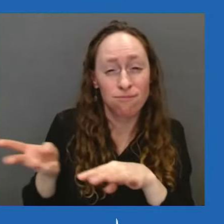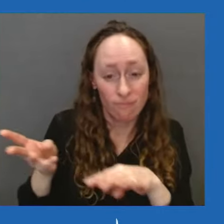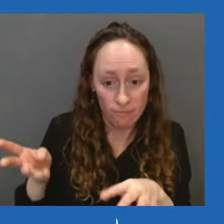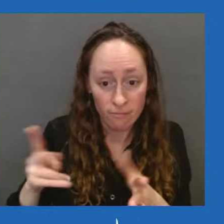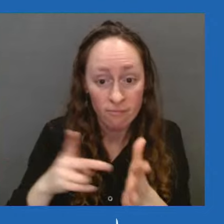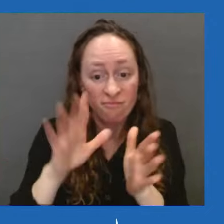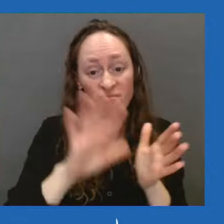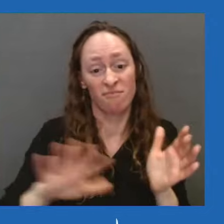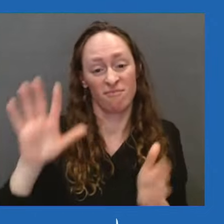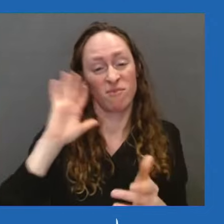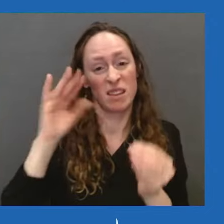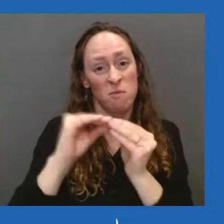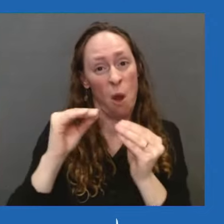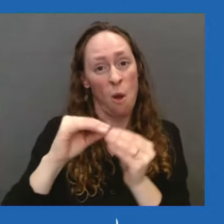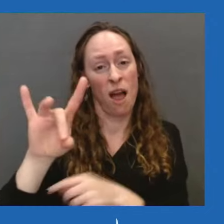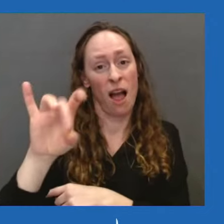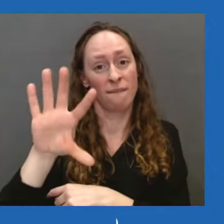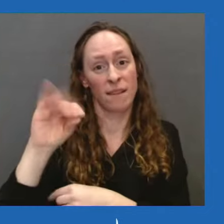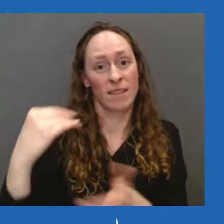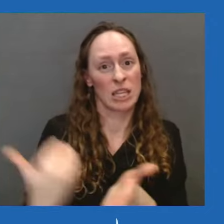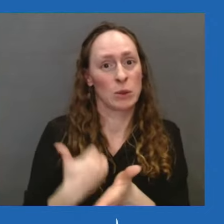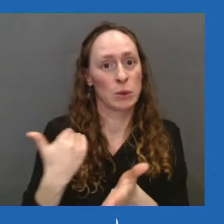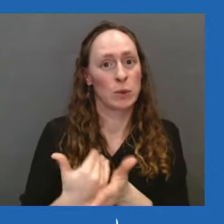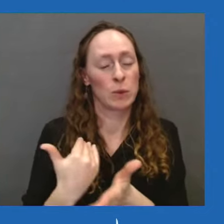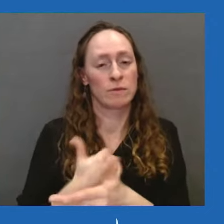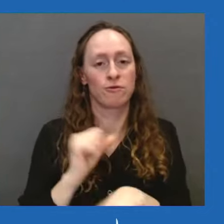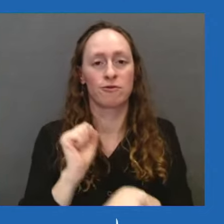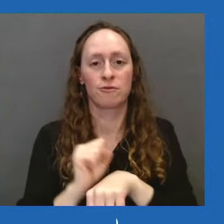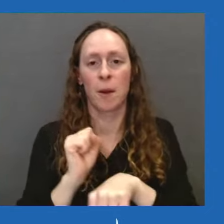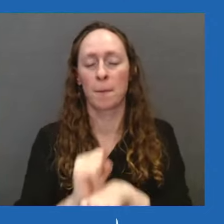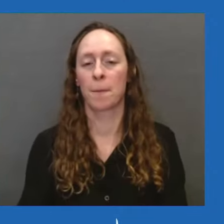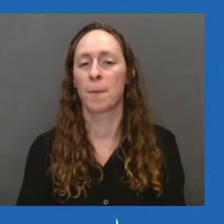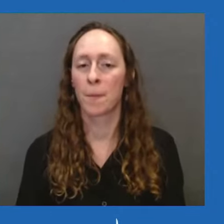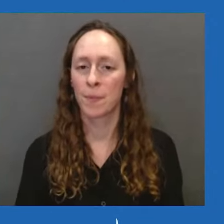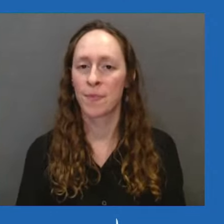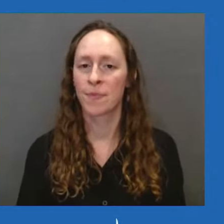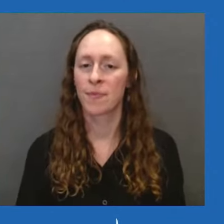And because of the investment and incentives we wrote into the law, CS